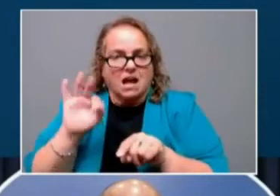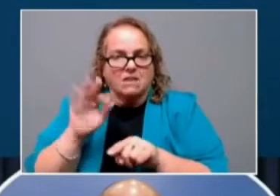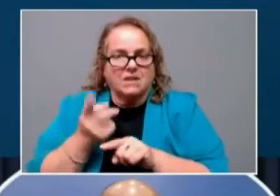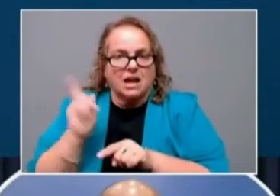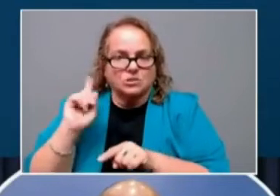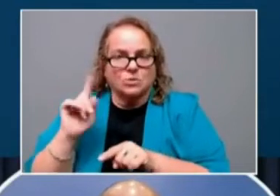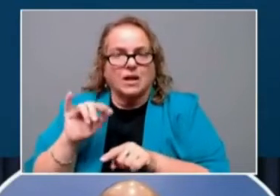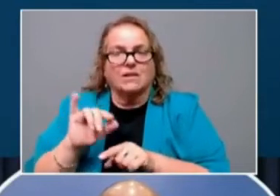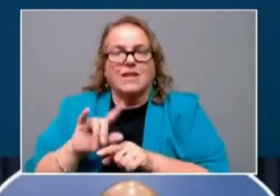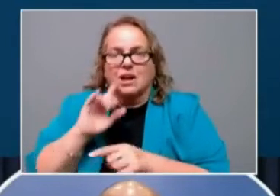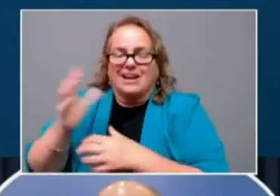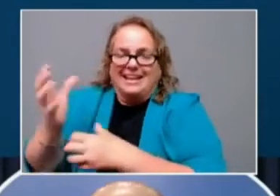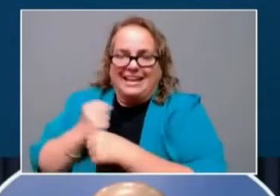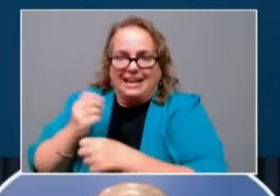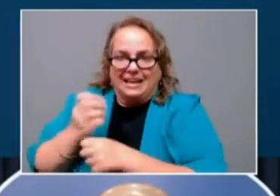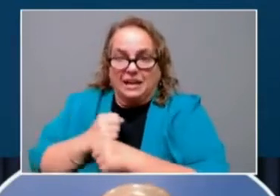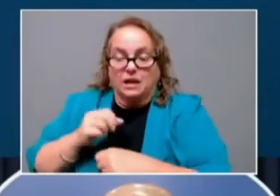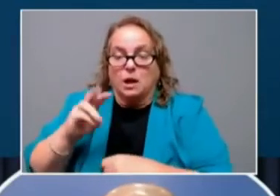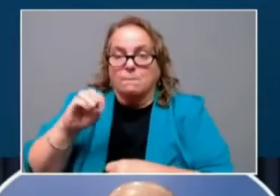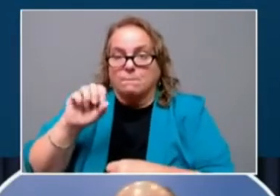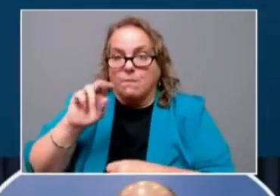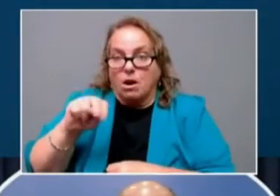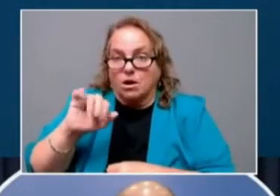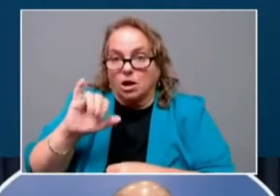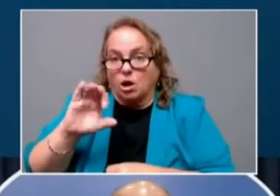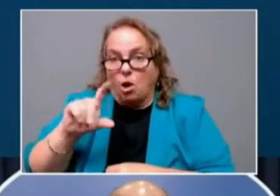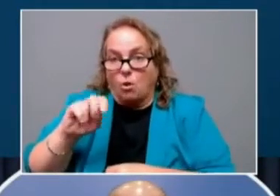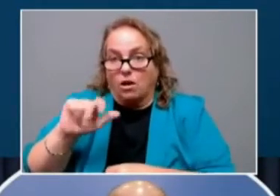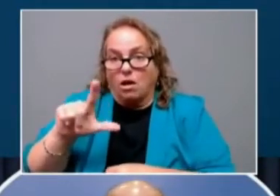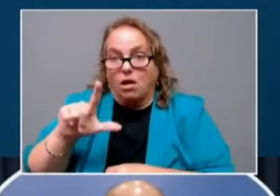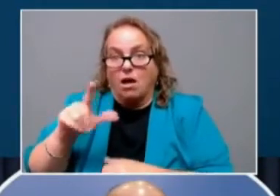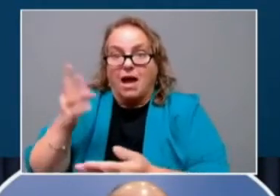monoclonal antibodies. We haven't asked all these sites if we can publish their